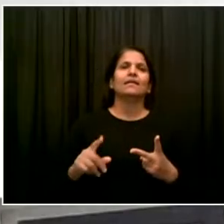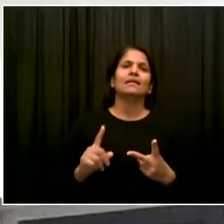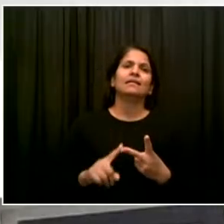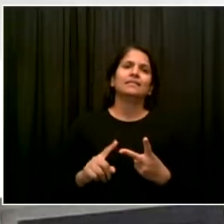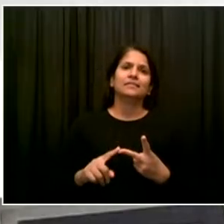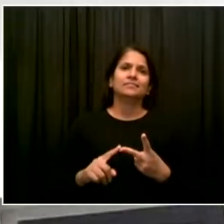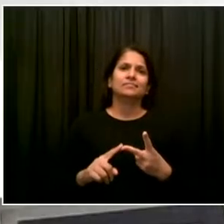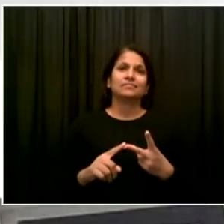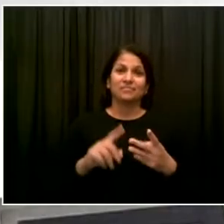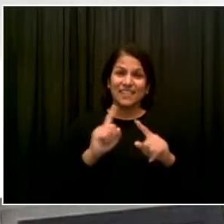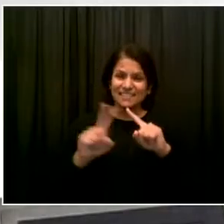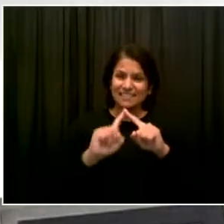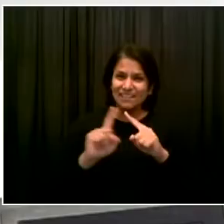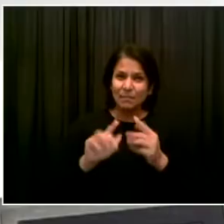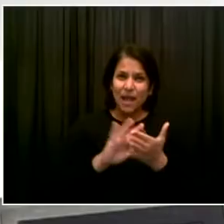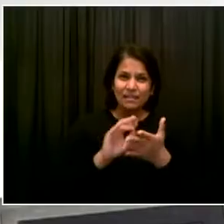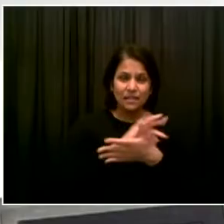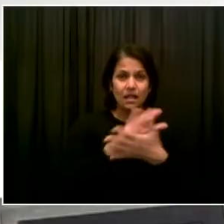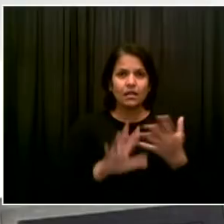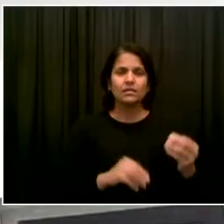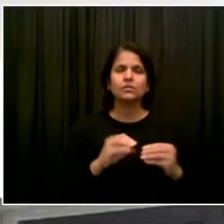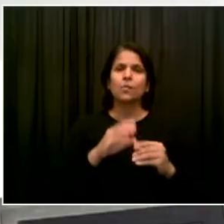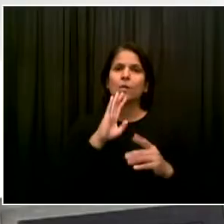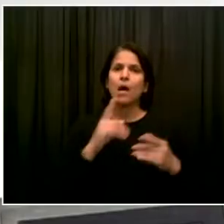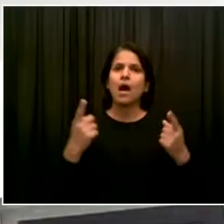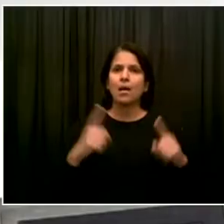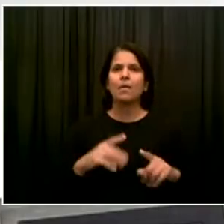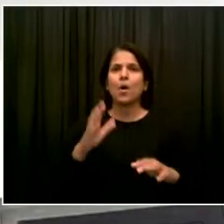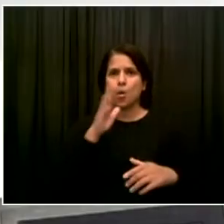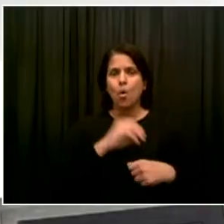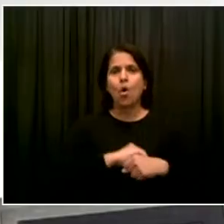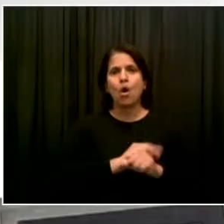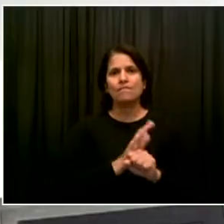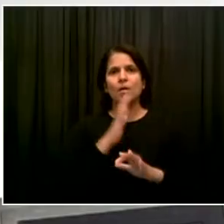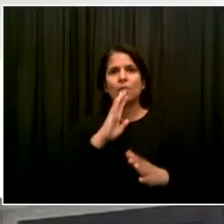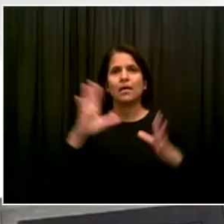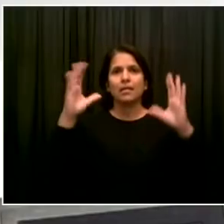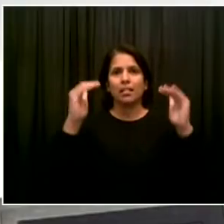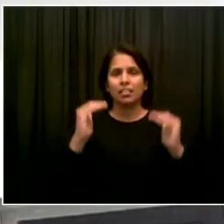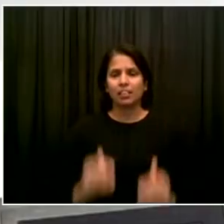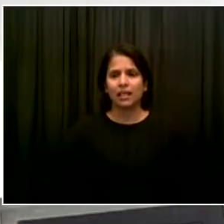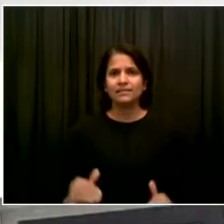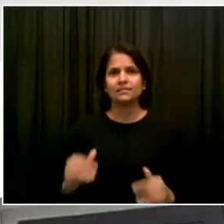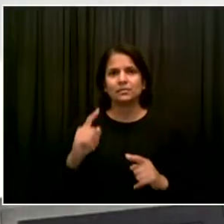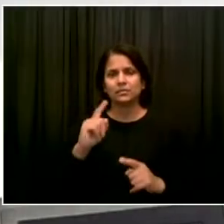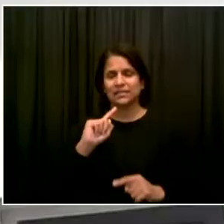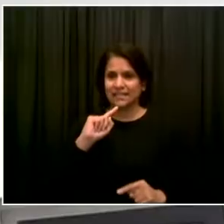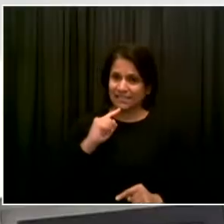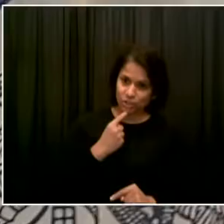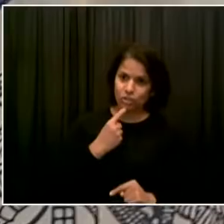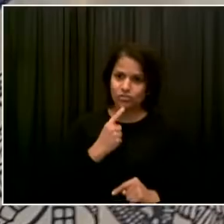SERIOUS ILLNESS. I THINK ALL OF THESE THINGS WILL EVENTULYAL